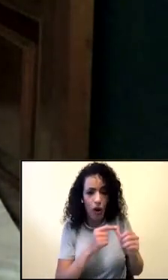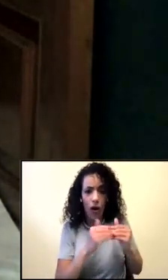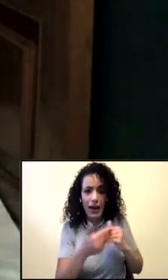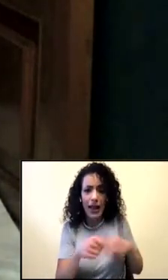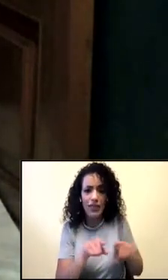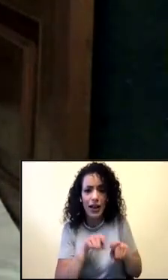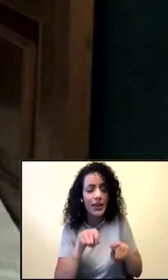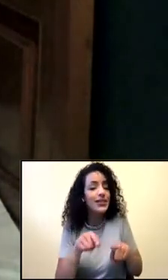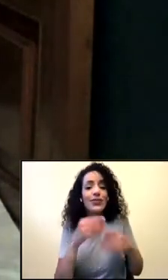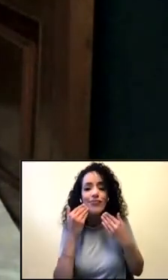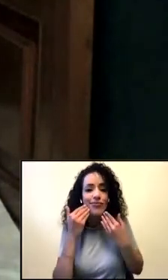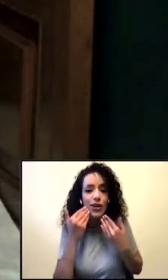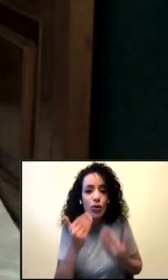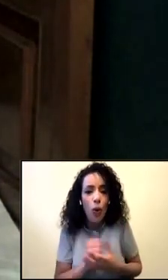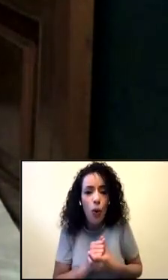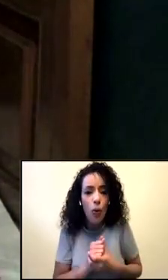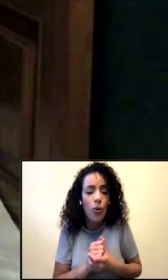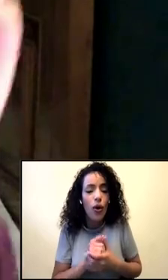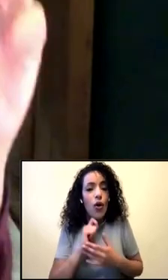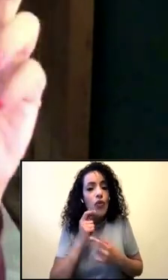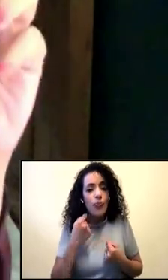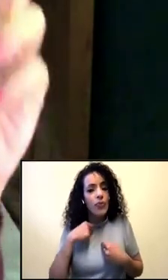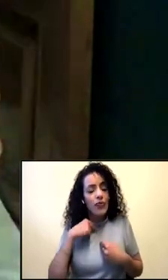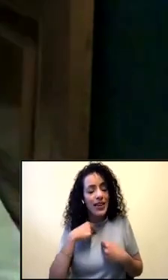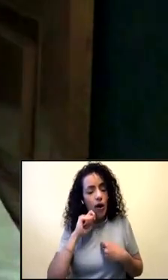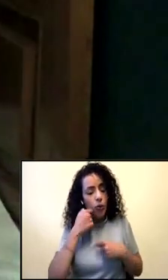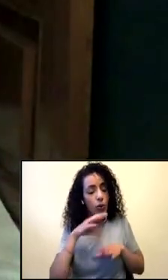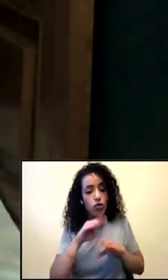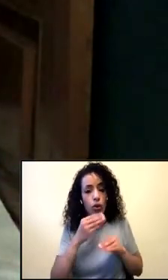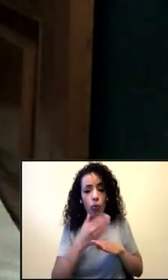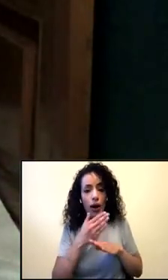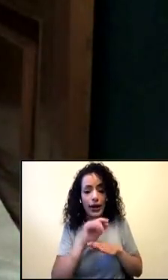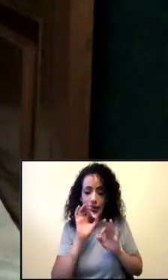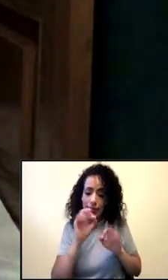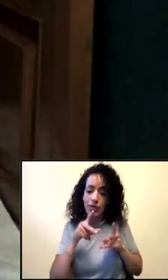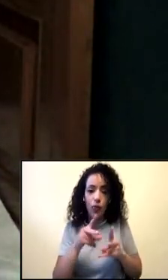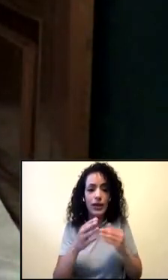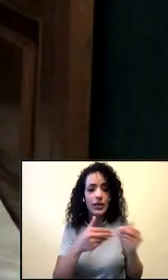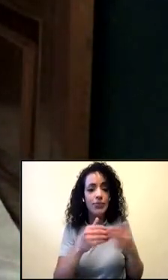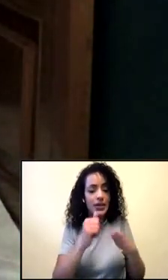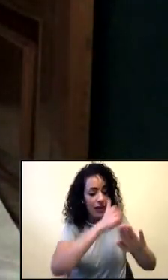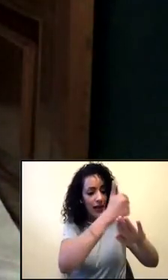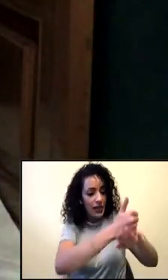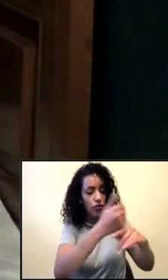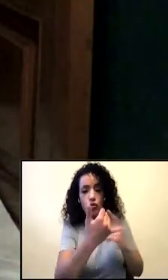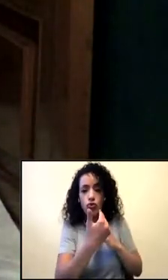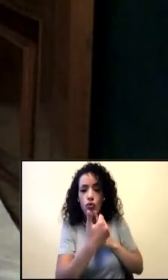I will not stop working in a particular way, even if the institution does not recognize it as the